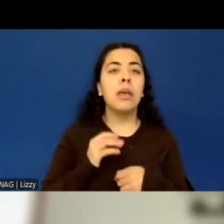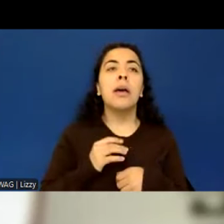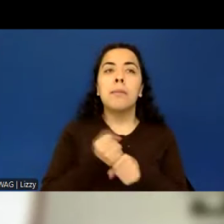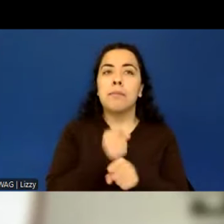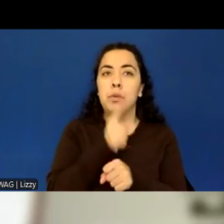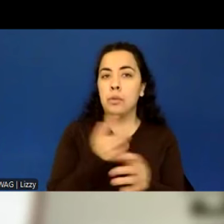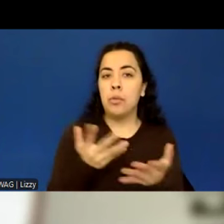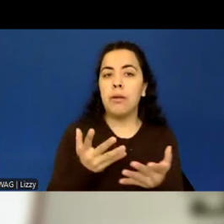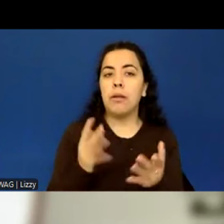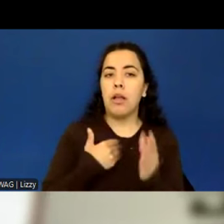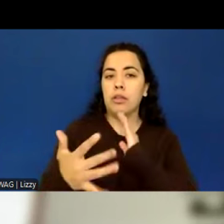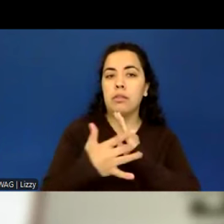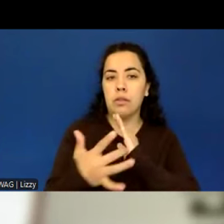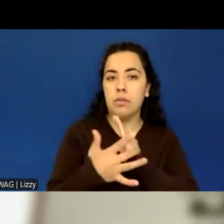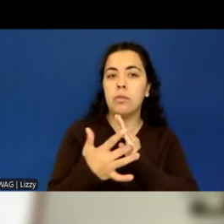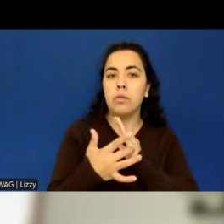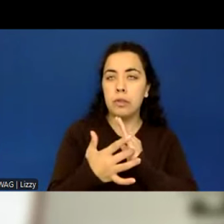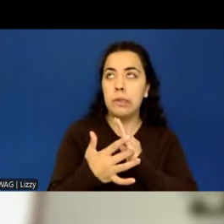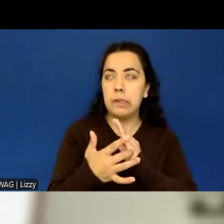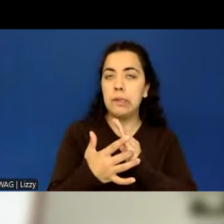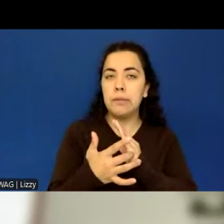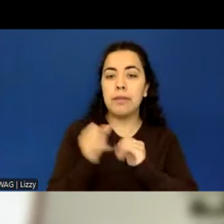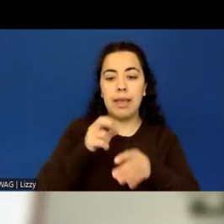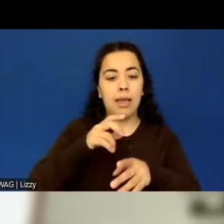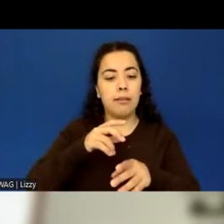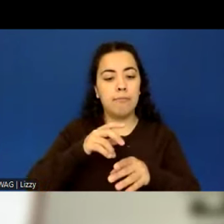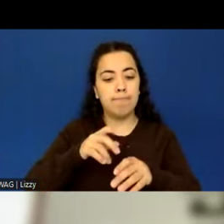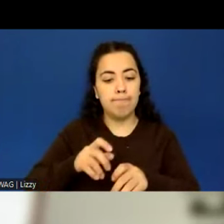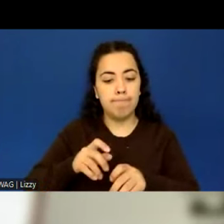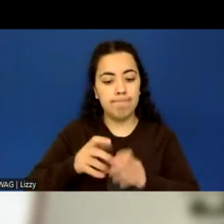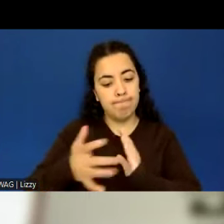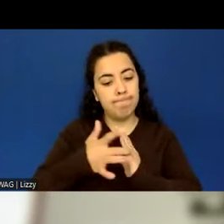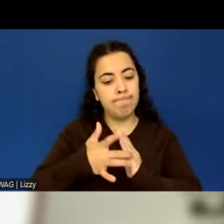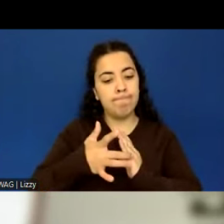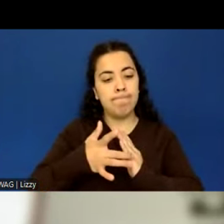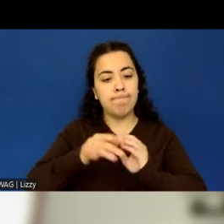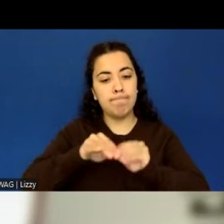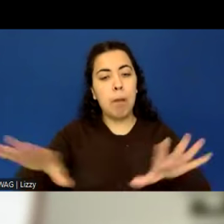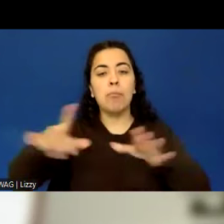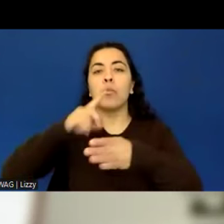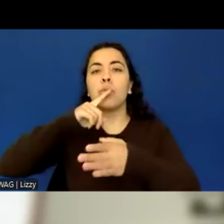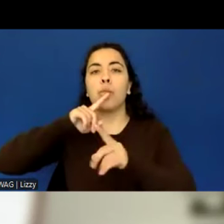technology was able to produce reports based on the different needs and create the correct